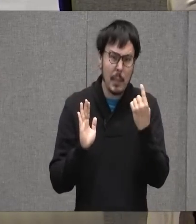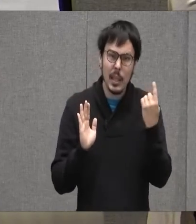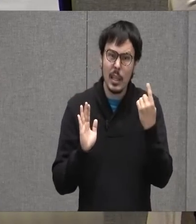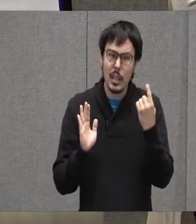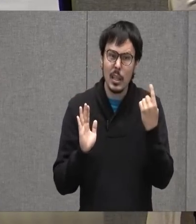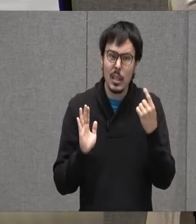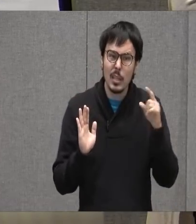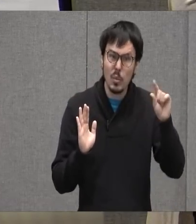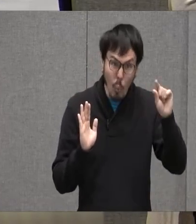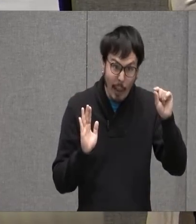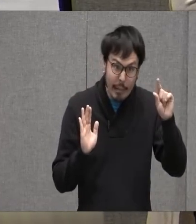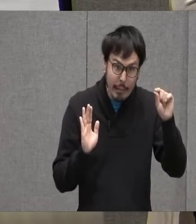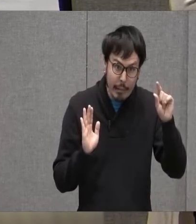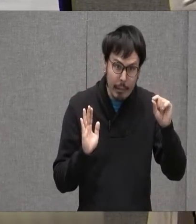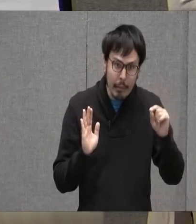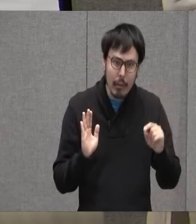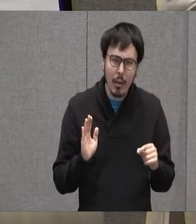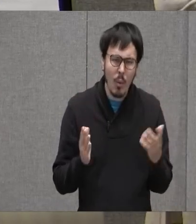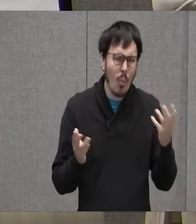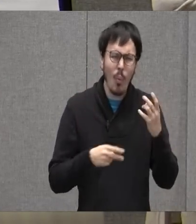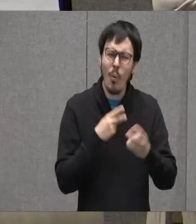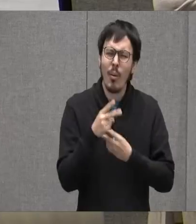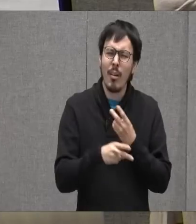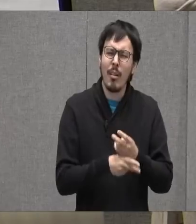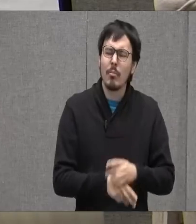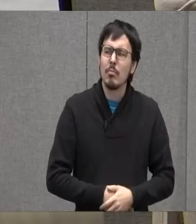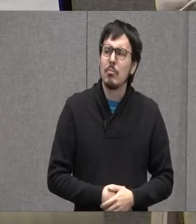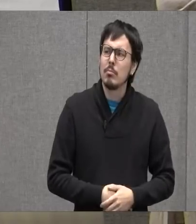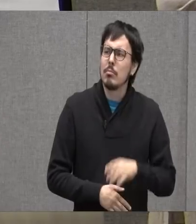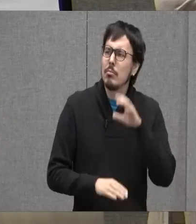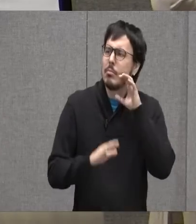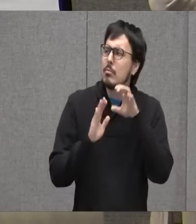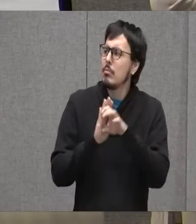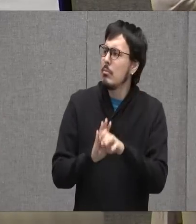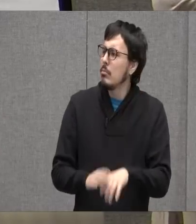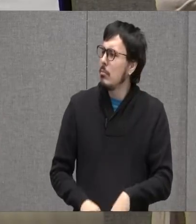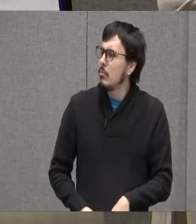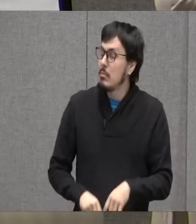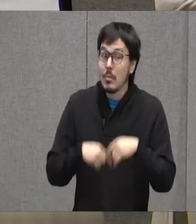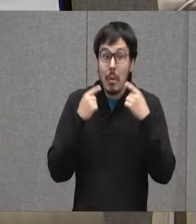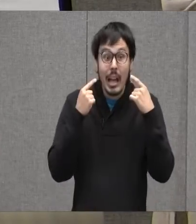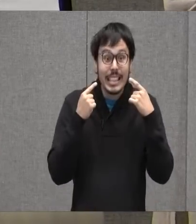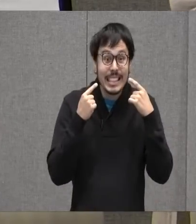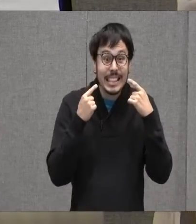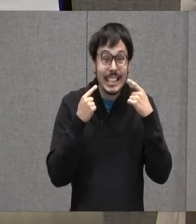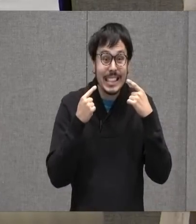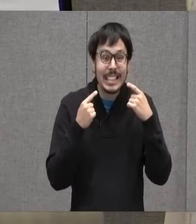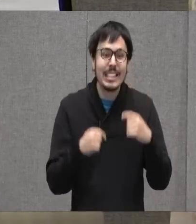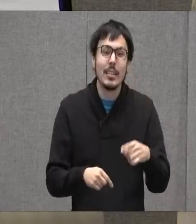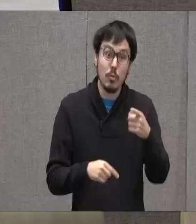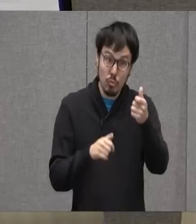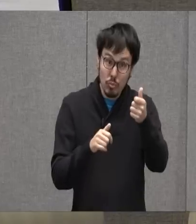How about smiley faces? Can you help me draw 20 smiley faces?